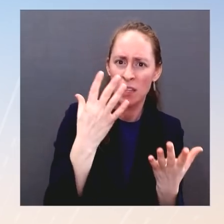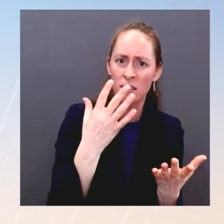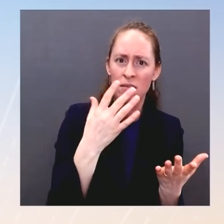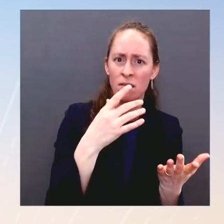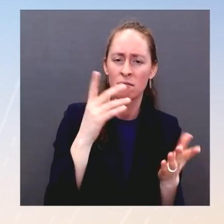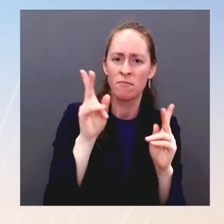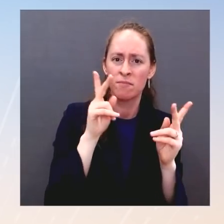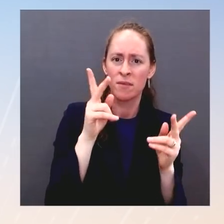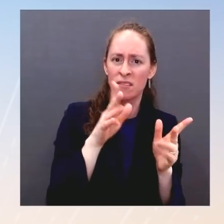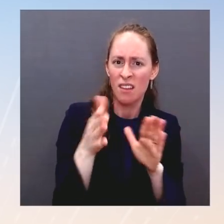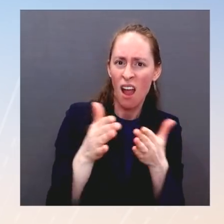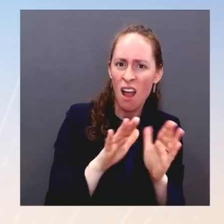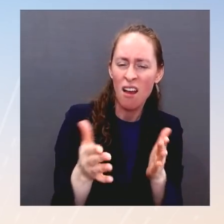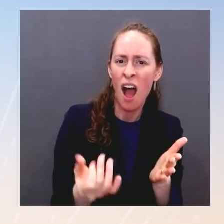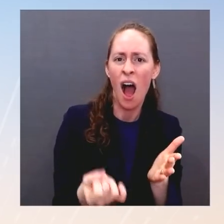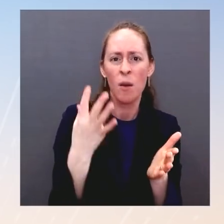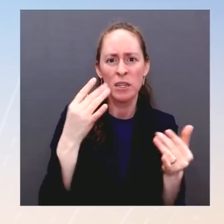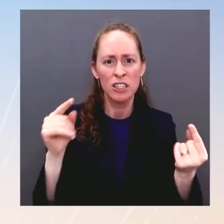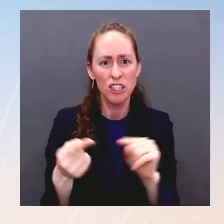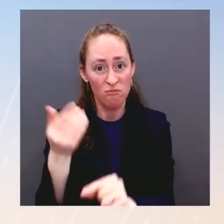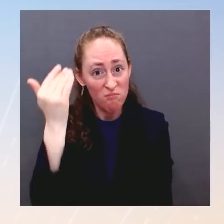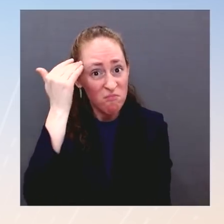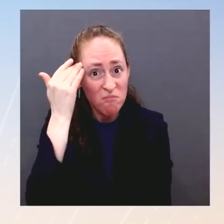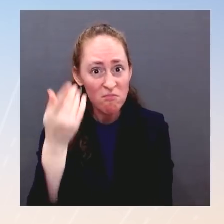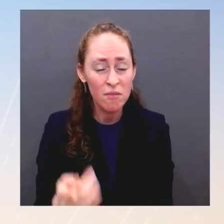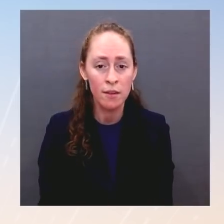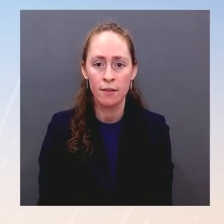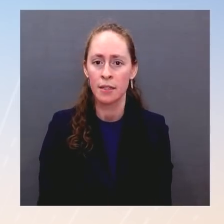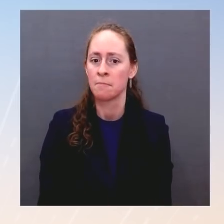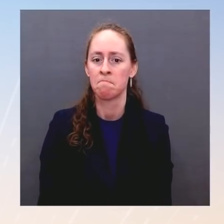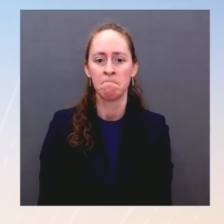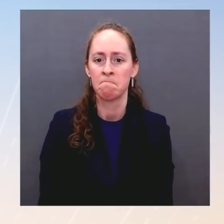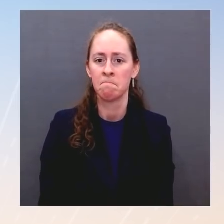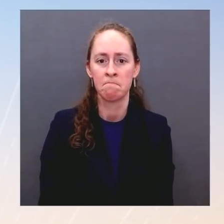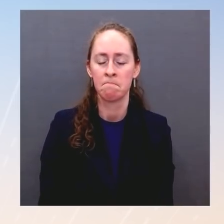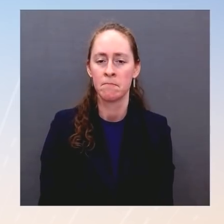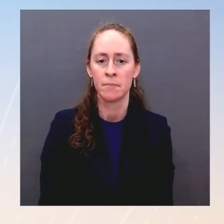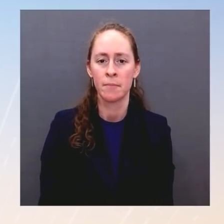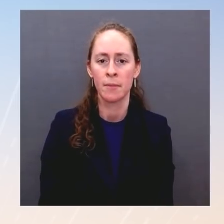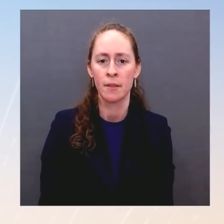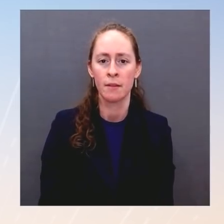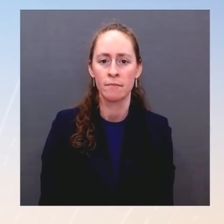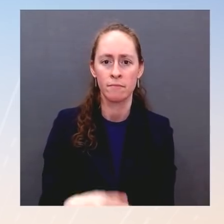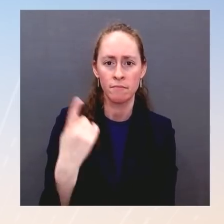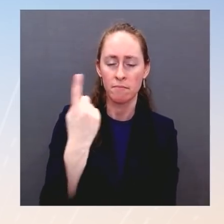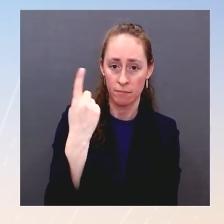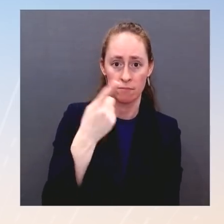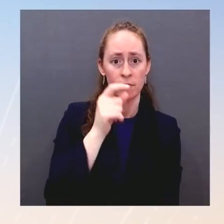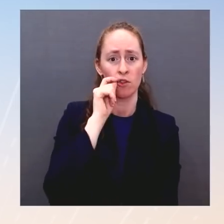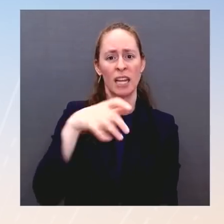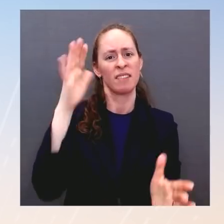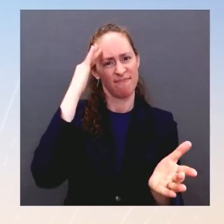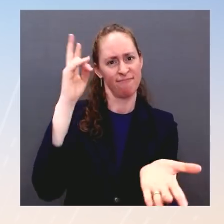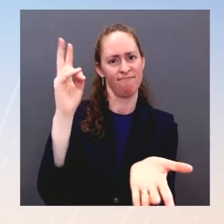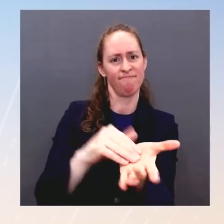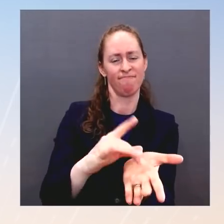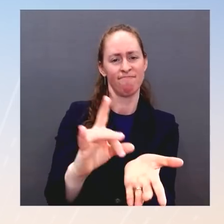The Press: Okay. So the Ukrainians have this number -- 3,800 -- that they've been putting out -- or 2,800 that they've been putting out today. Do you have any sense of the accuracy